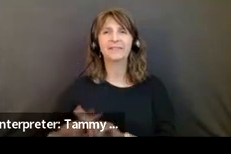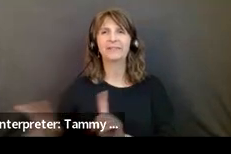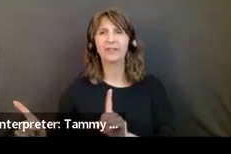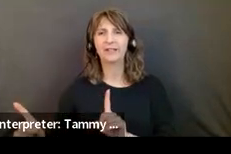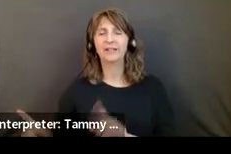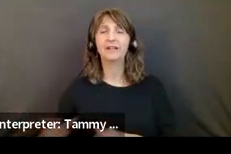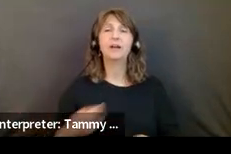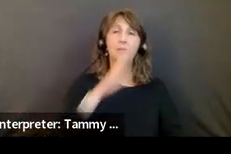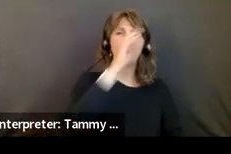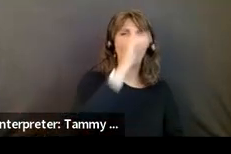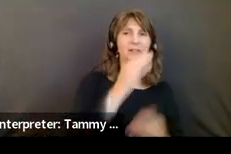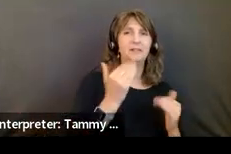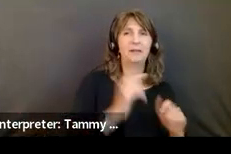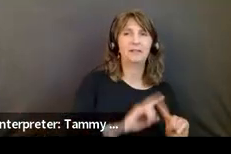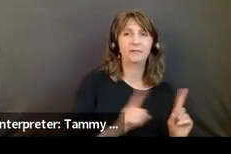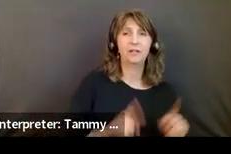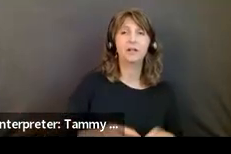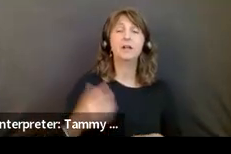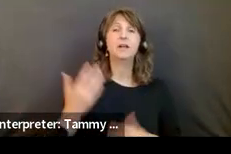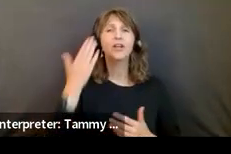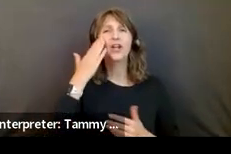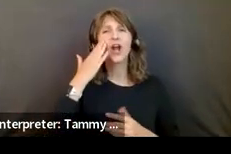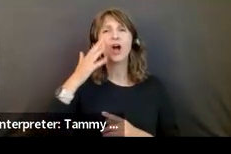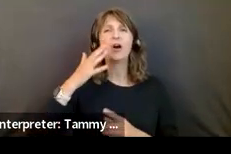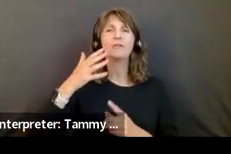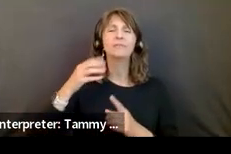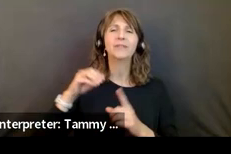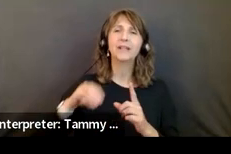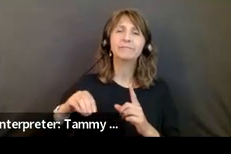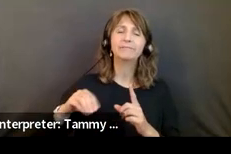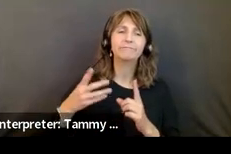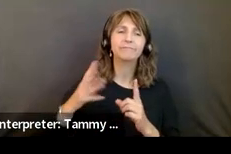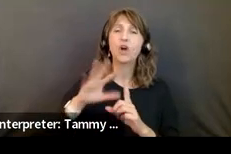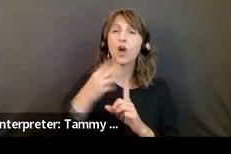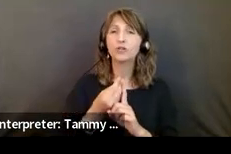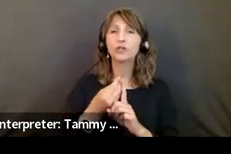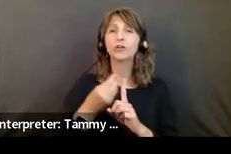Girls should always be nice. They should always be cheerical.